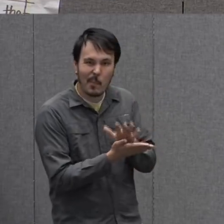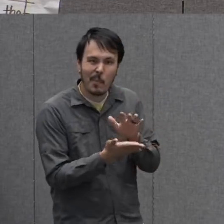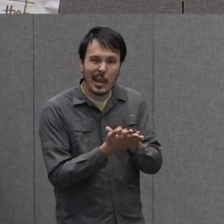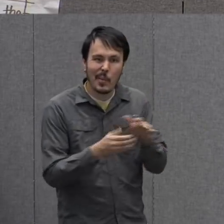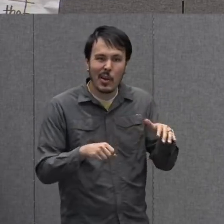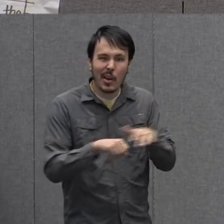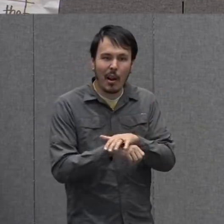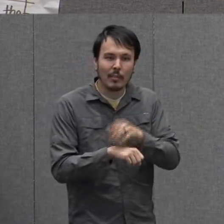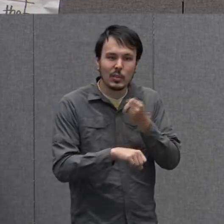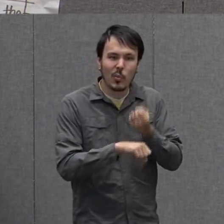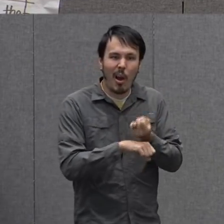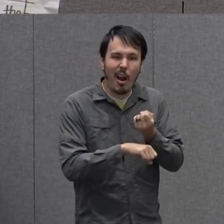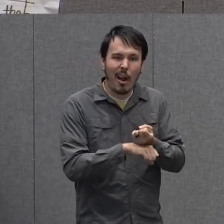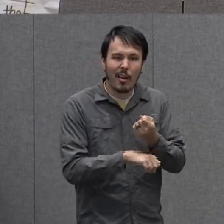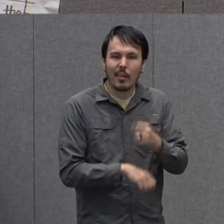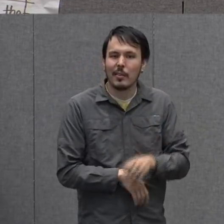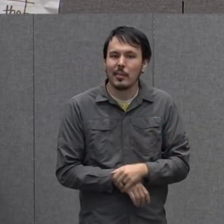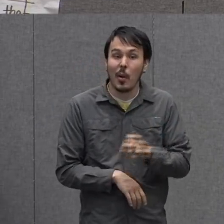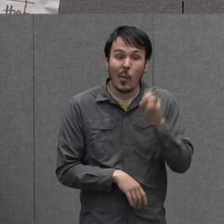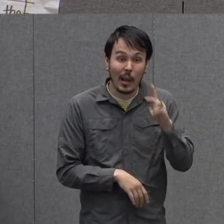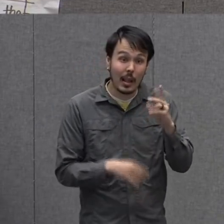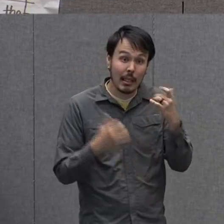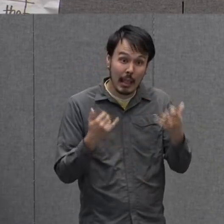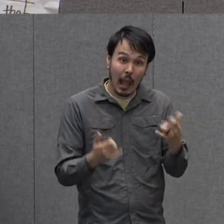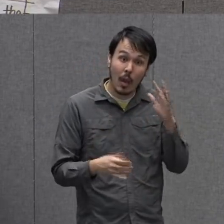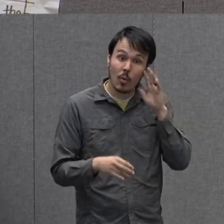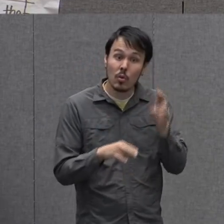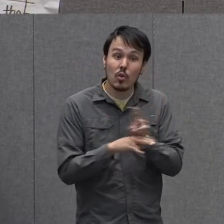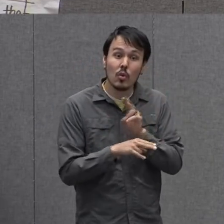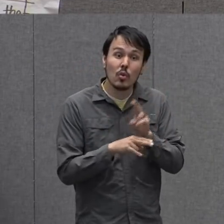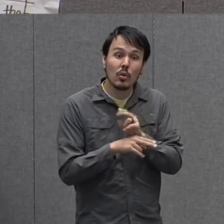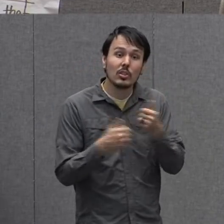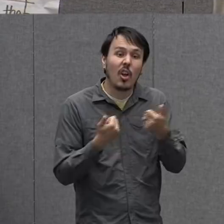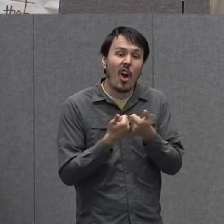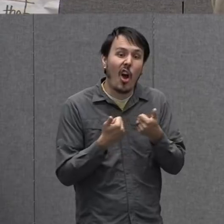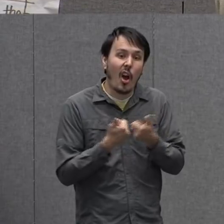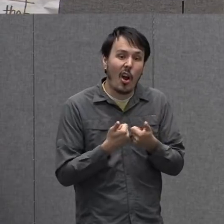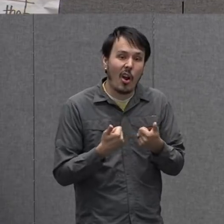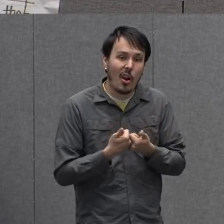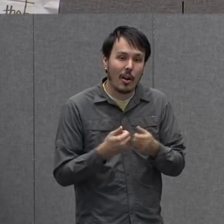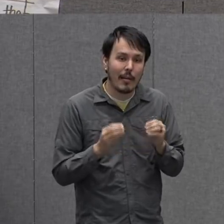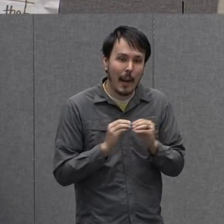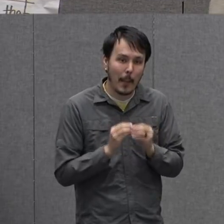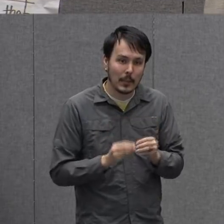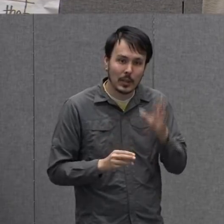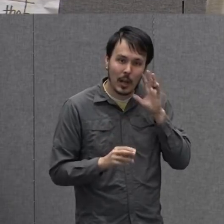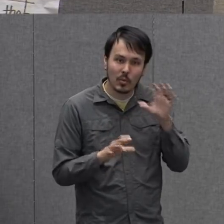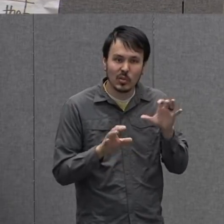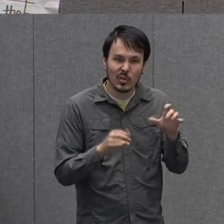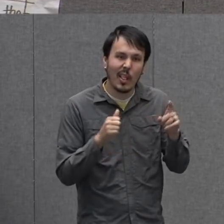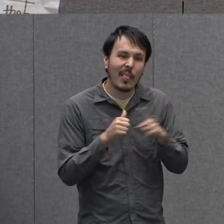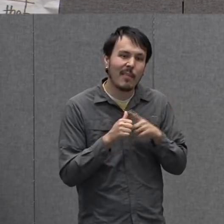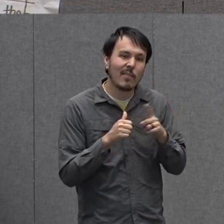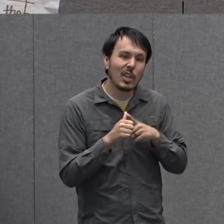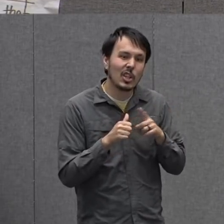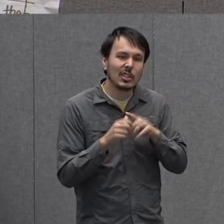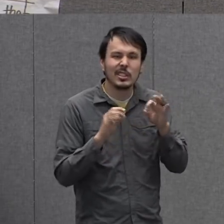All right, so this time we're using a little bit harder numbers. All right, and I'm just gonna do the first one just to kinda show you really quick,